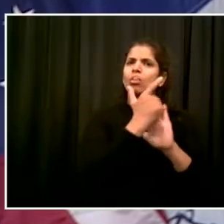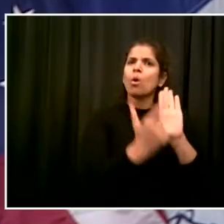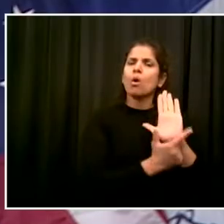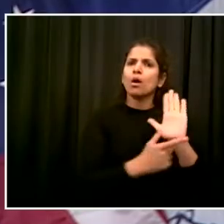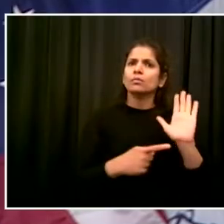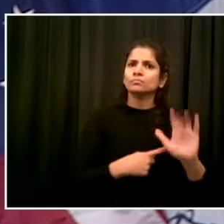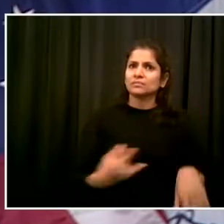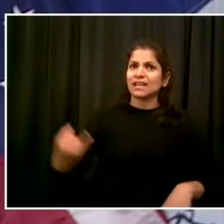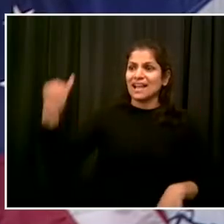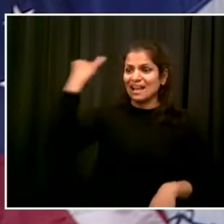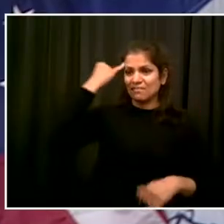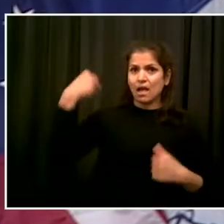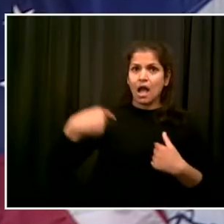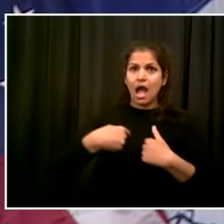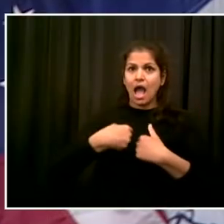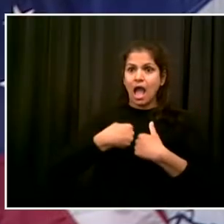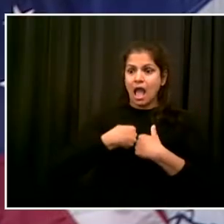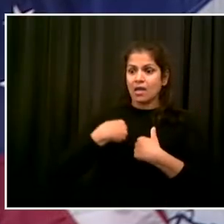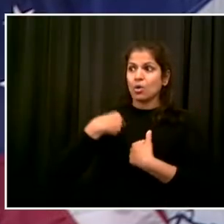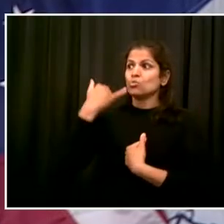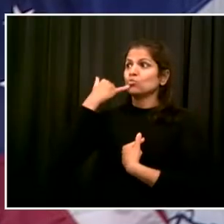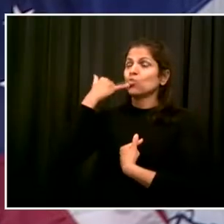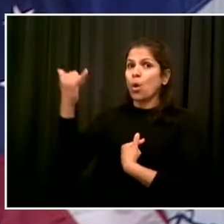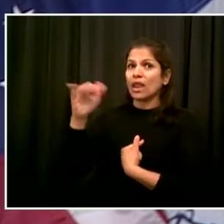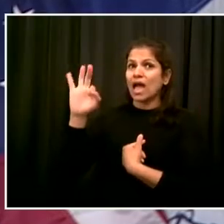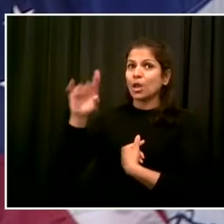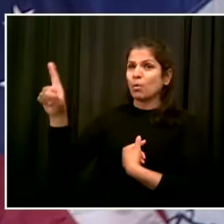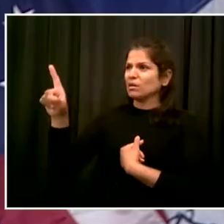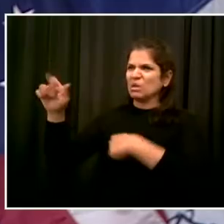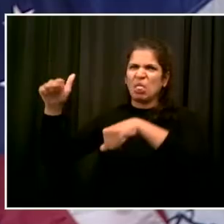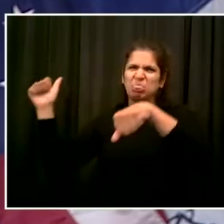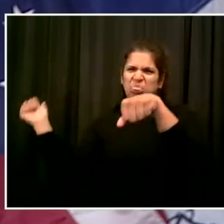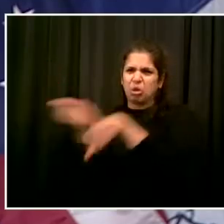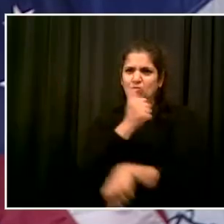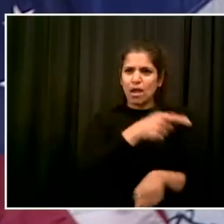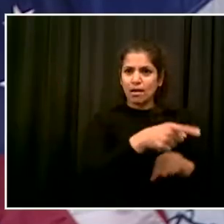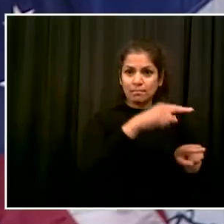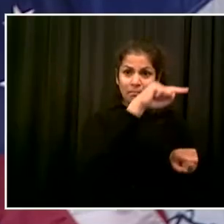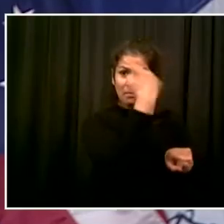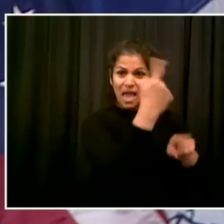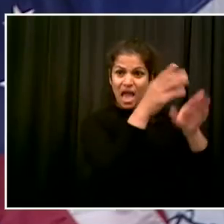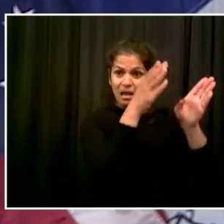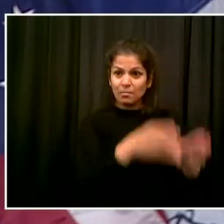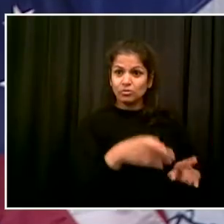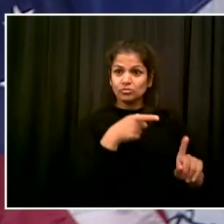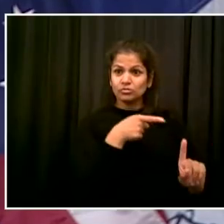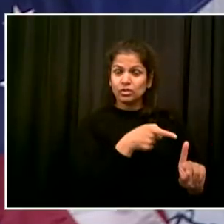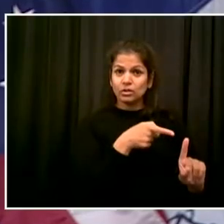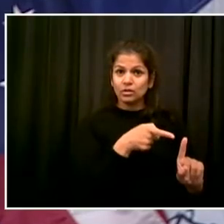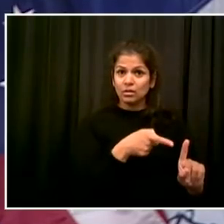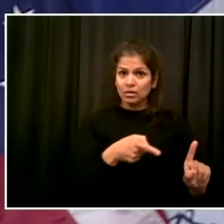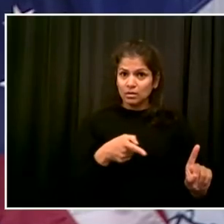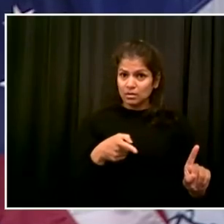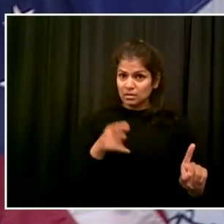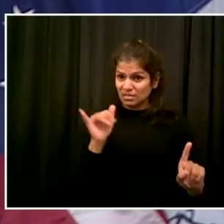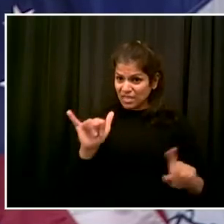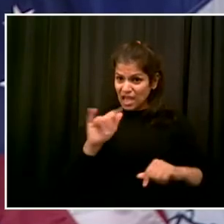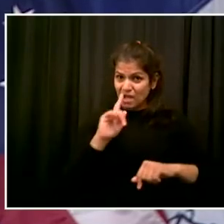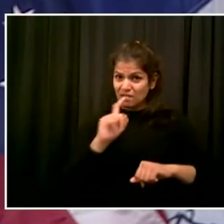I' WMOENDRING WHAT YOUR STANCE IS ON THAT? I ASW JUST APPALLED BY THAT VIDEO. IT WAS LITERALLY AN EFFORT TO CRIMINALIZE